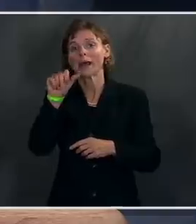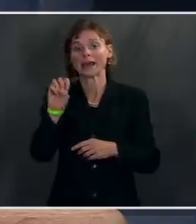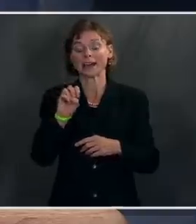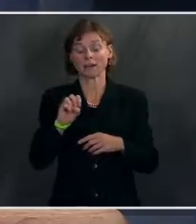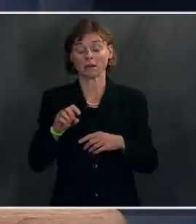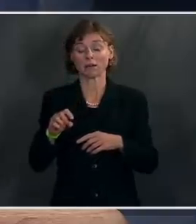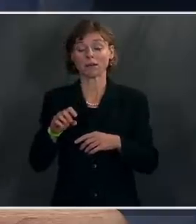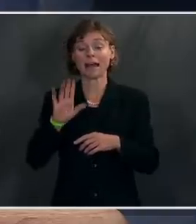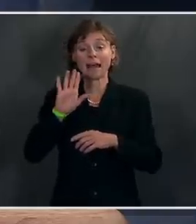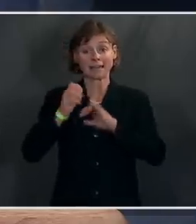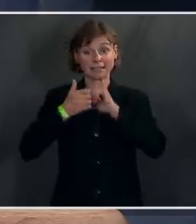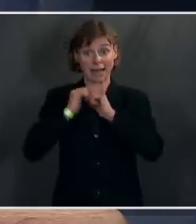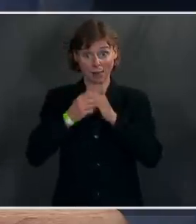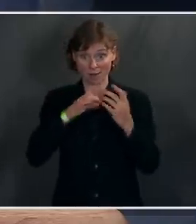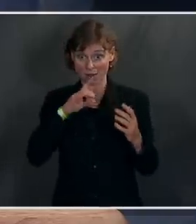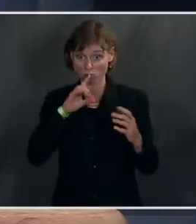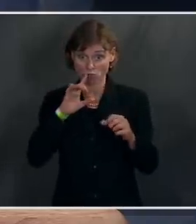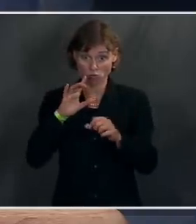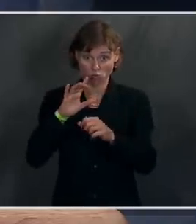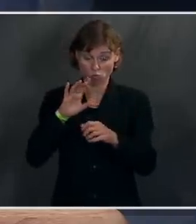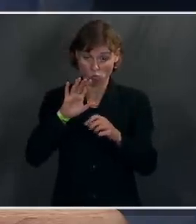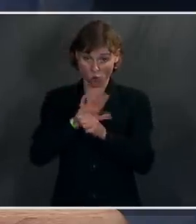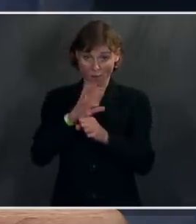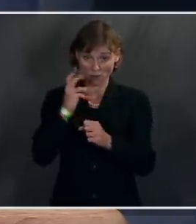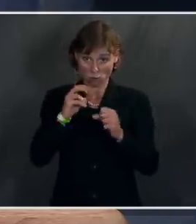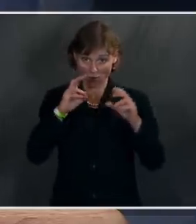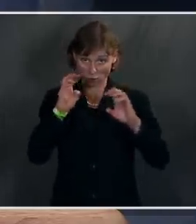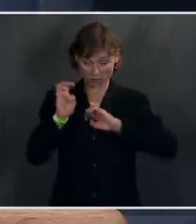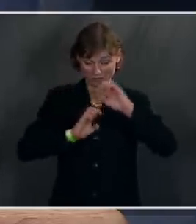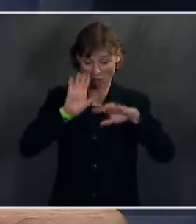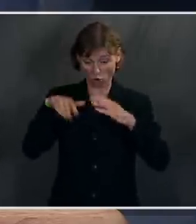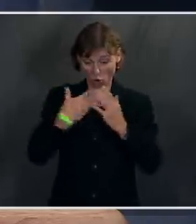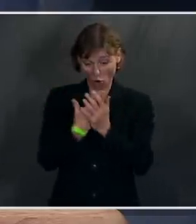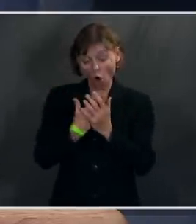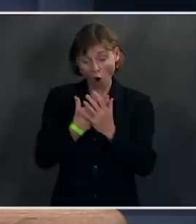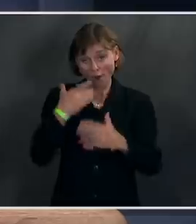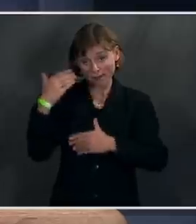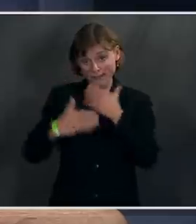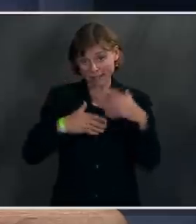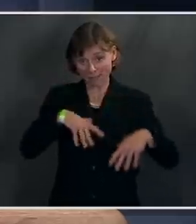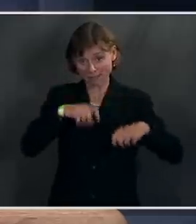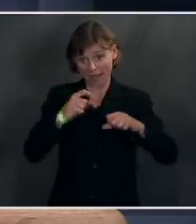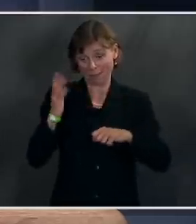to carefully evaluating all steps taken by the previous administration on trade, as you also said, including the private deals